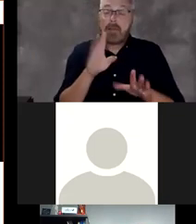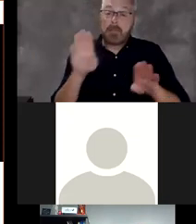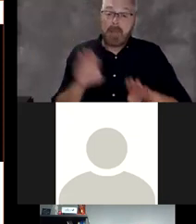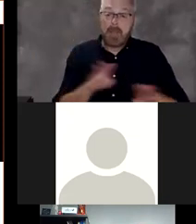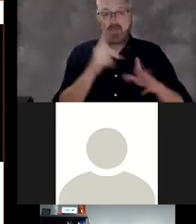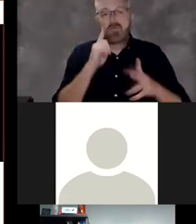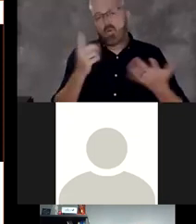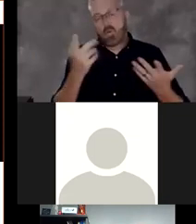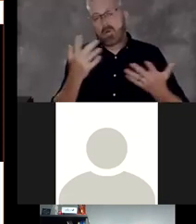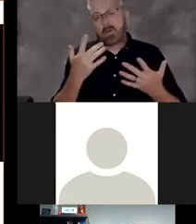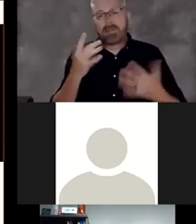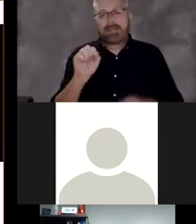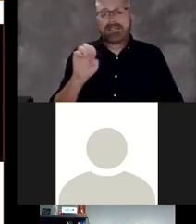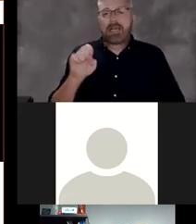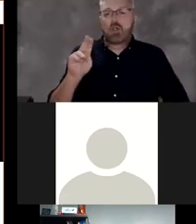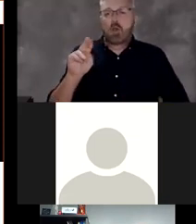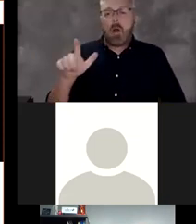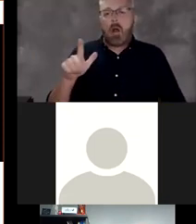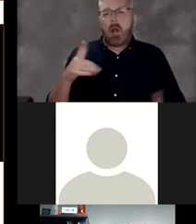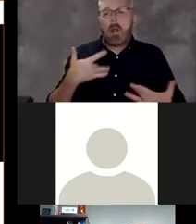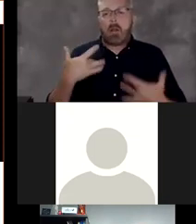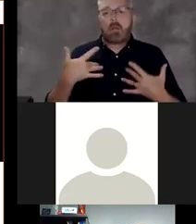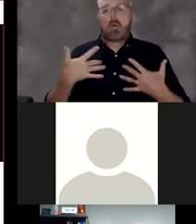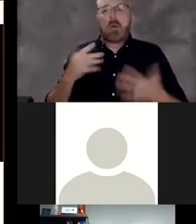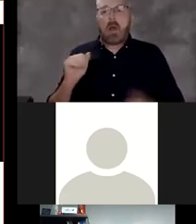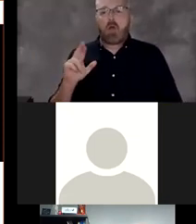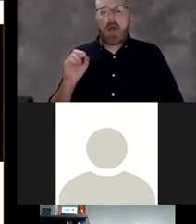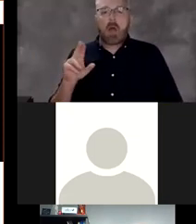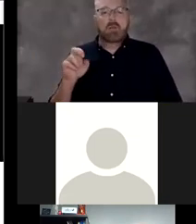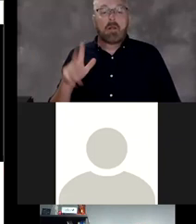AROUSAL OF EITHER PARTY. SCHOOL EMPLOYEES ARE SLIGHTLY